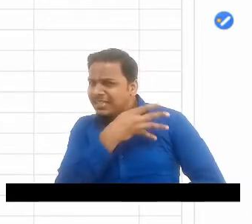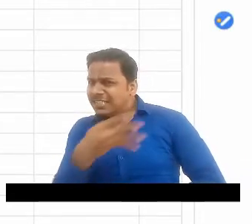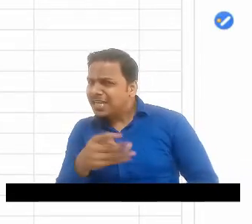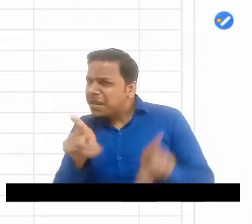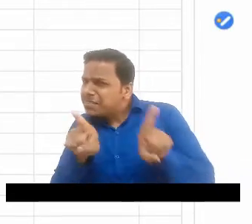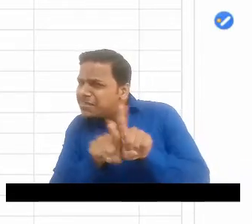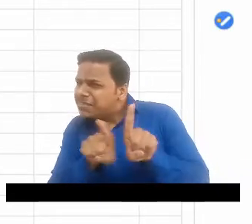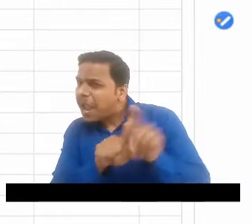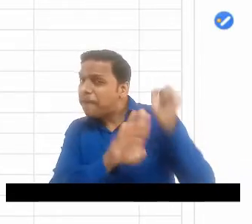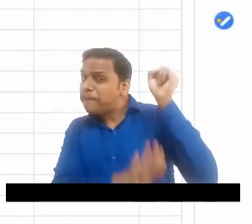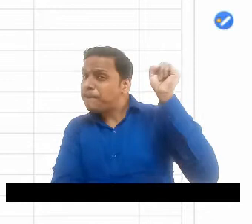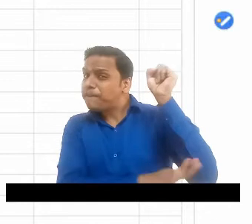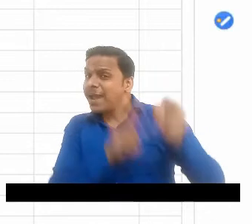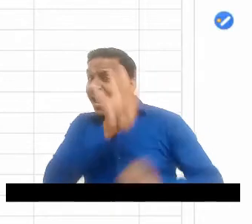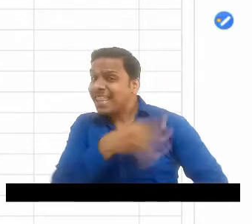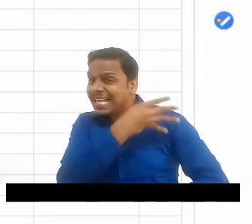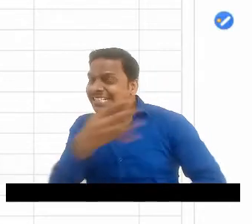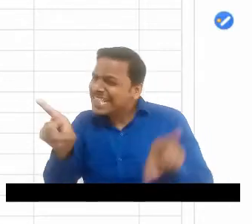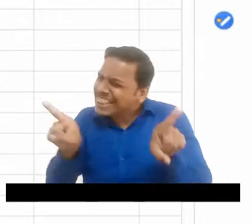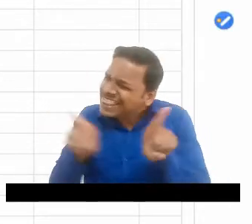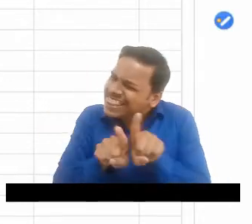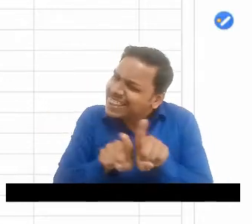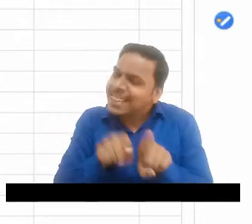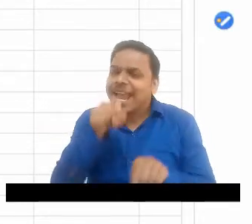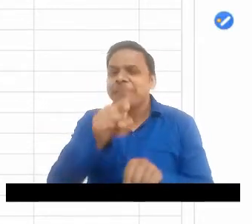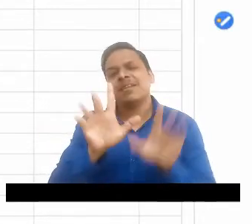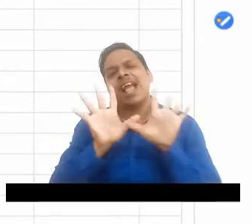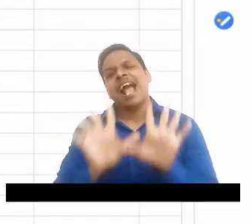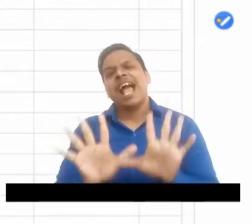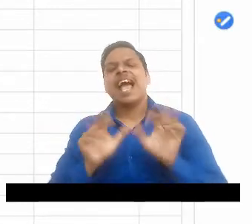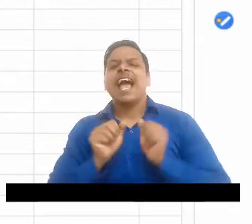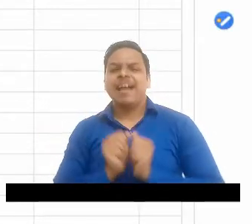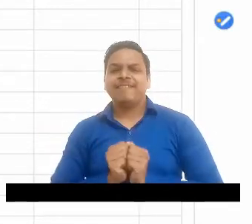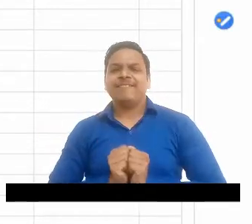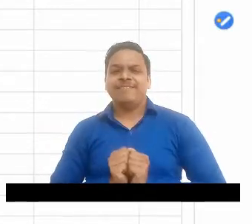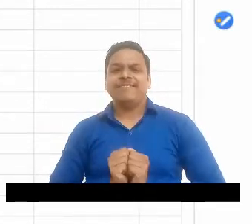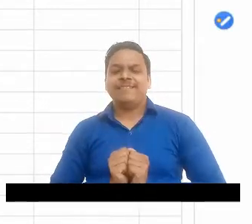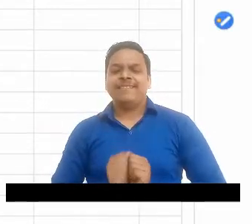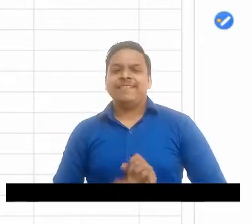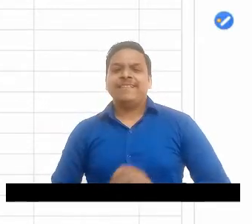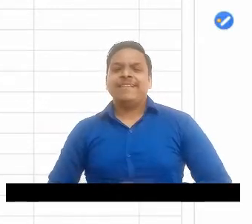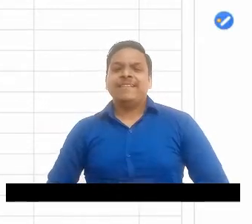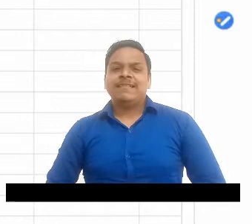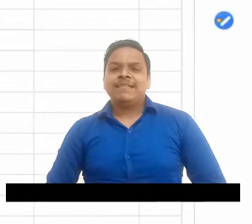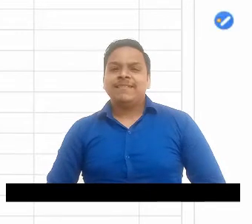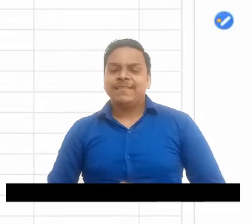our basic Excel. It has all those menus and options which is available in the excel. So,